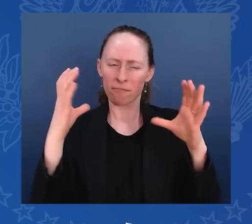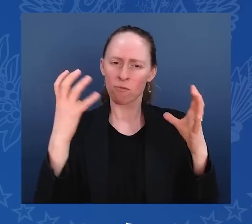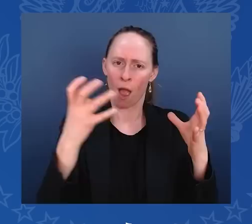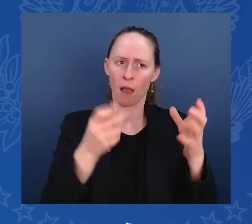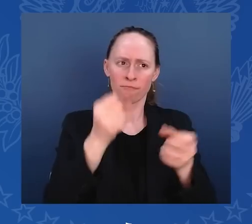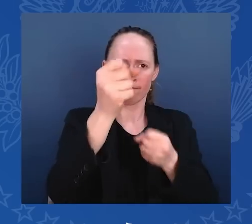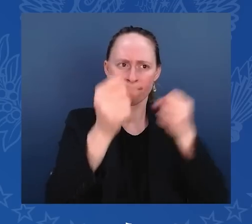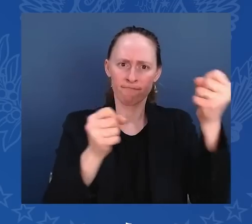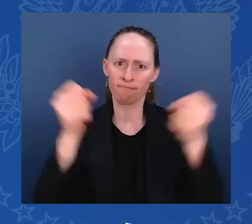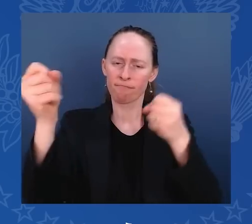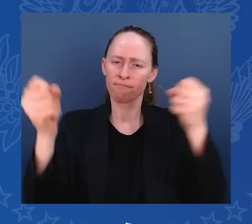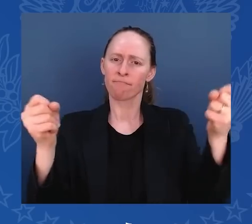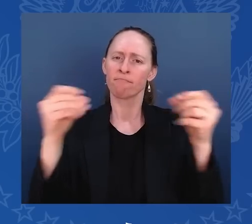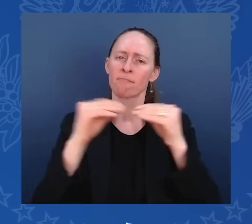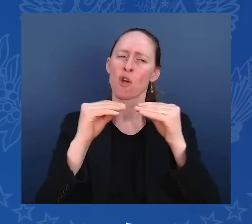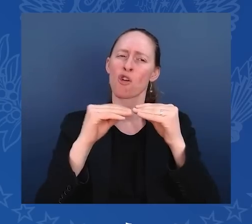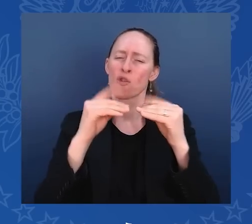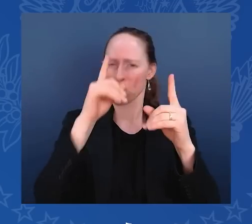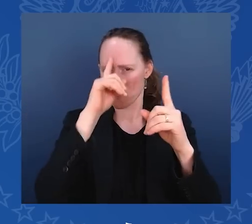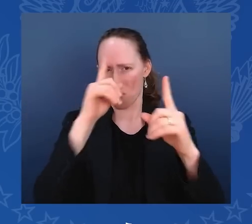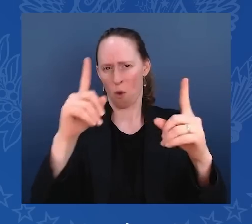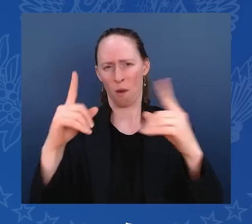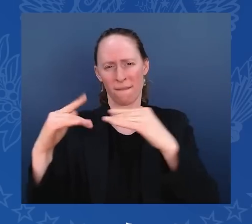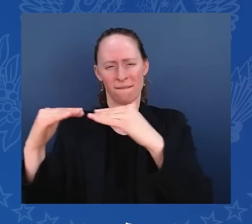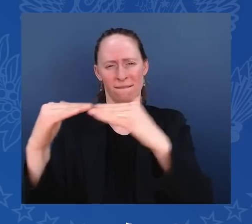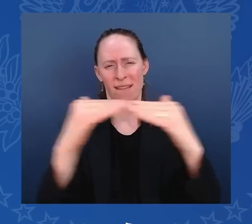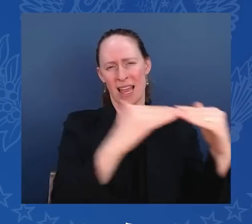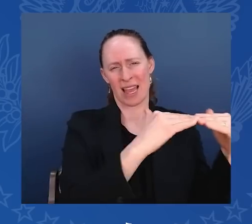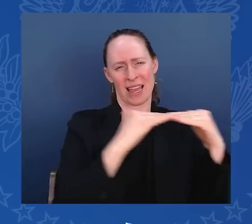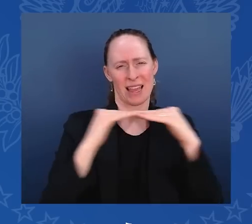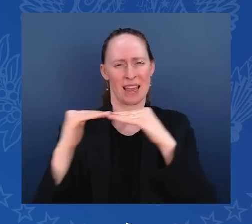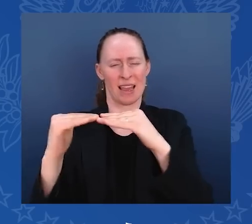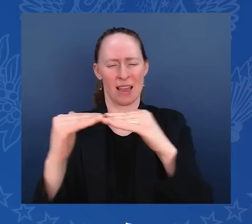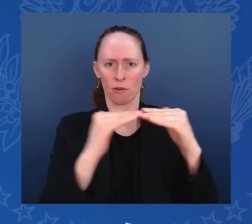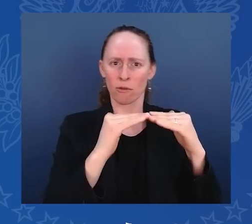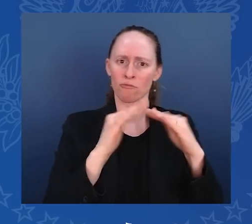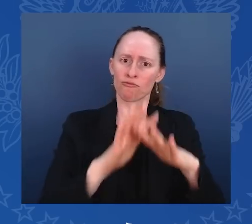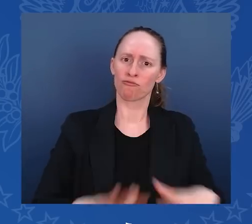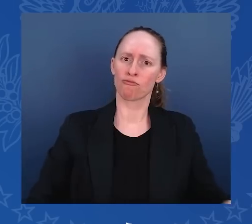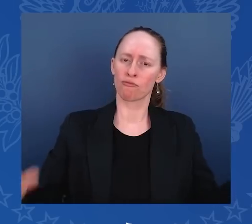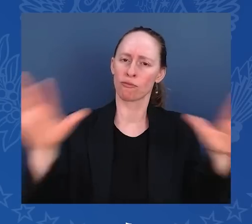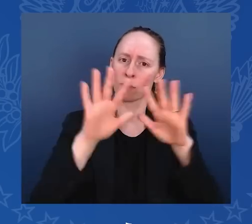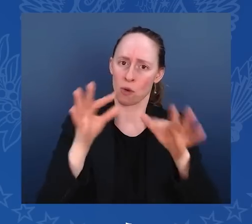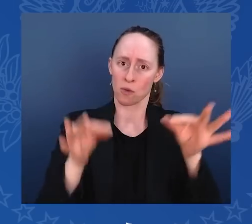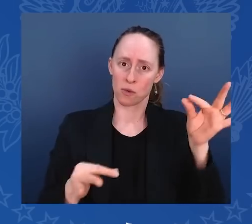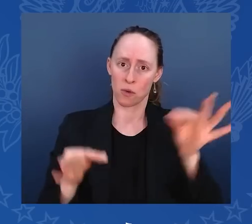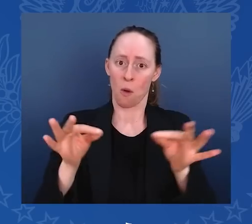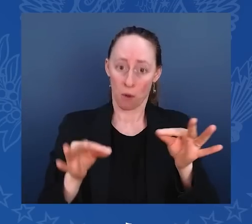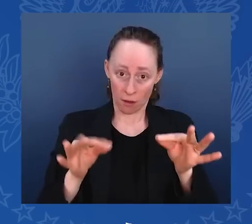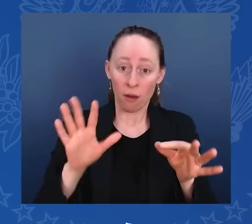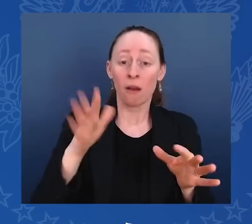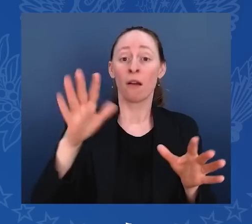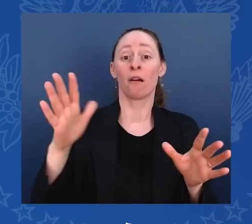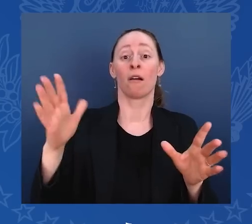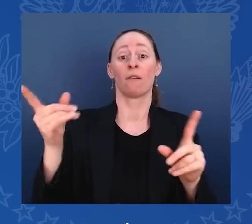The first two years of the administration coincided with the longest evenly divided Senate in history. And for the past two years,